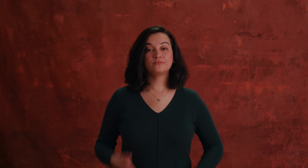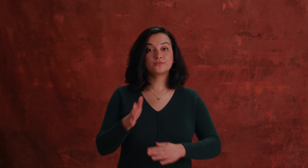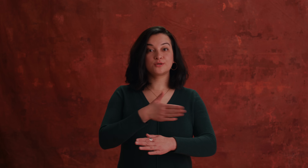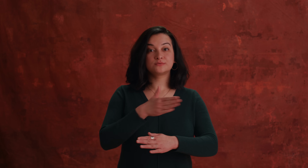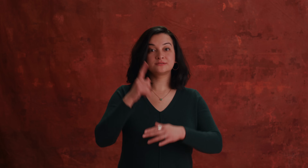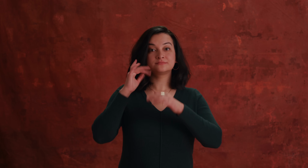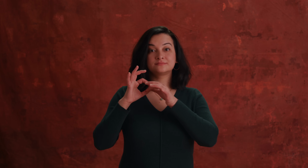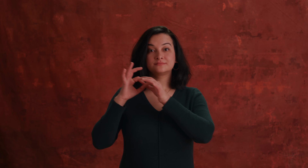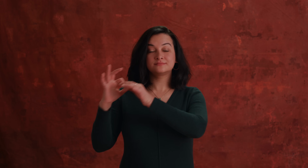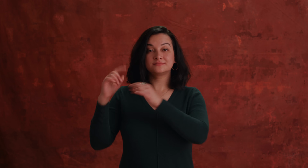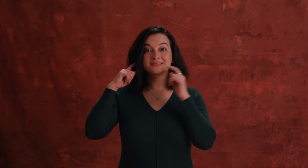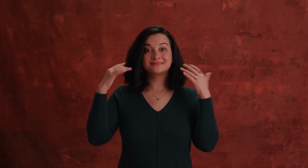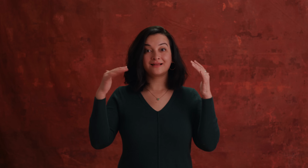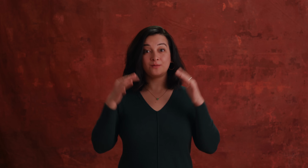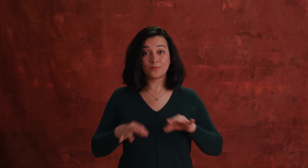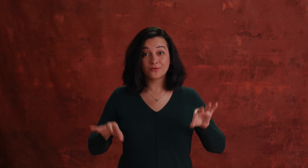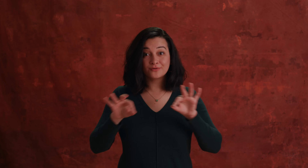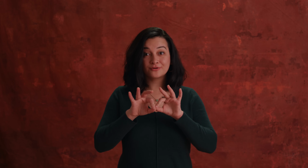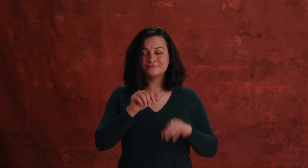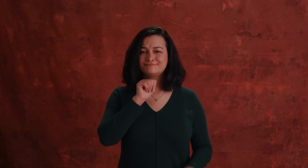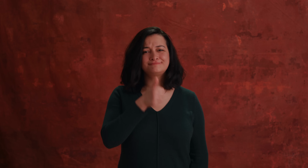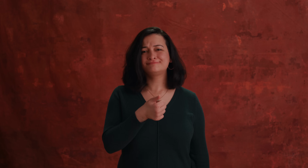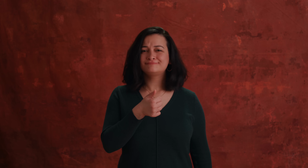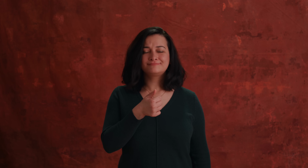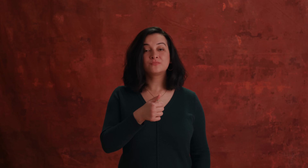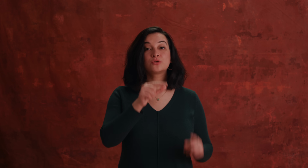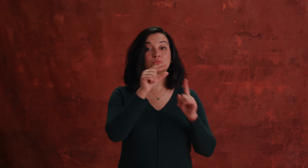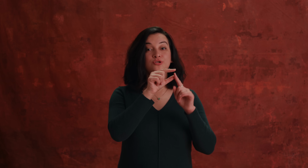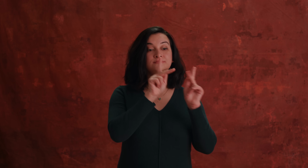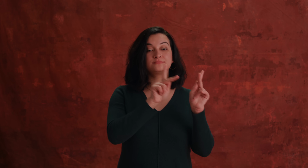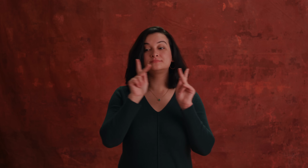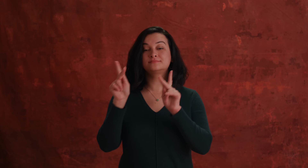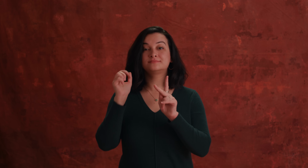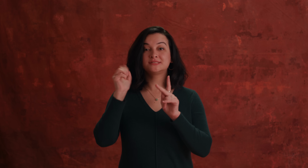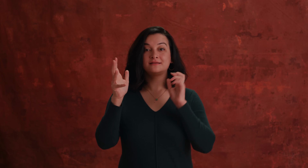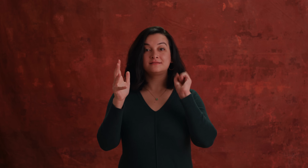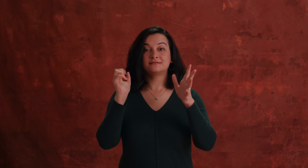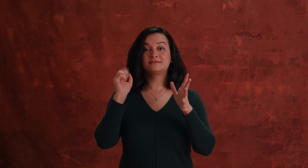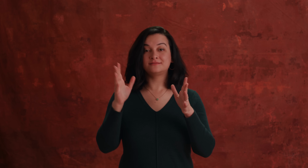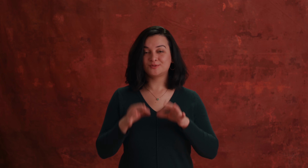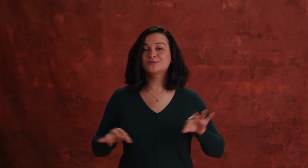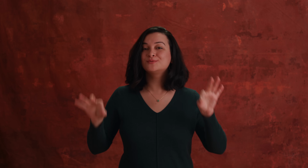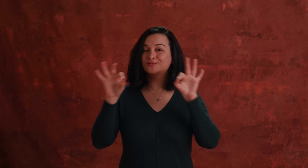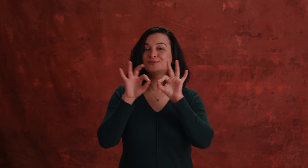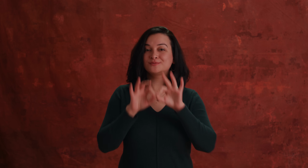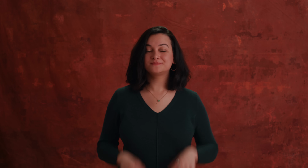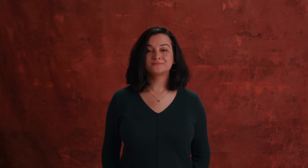Music is not all about the sound The words are important too